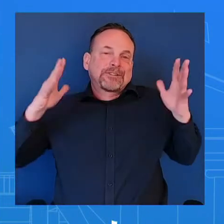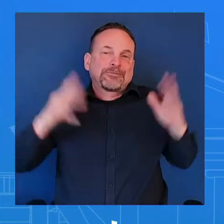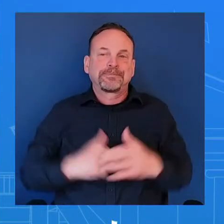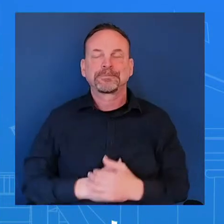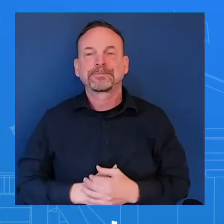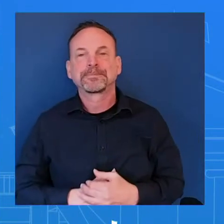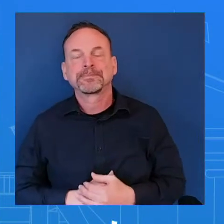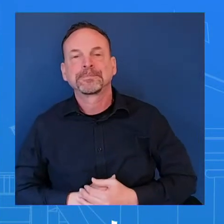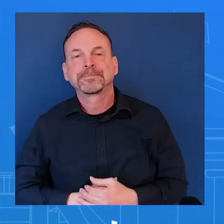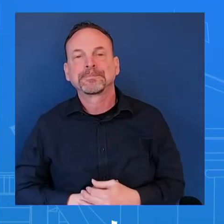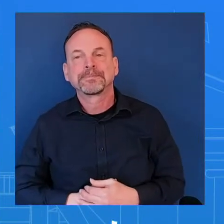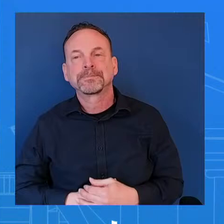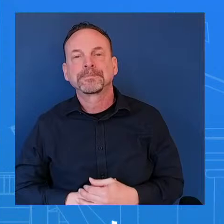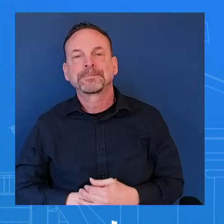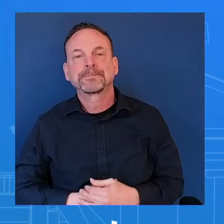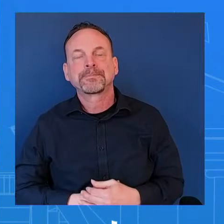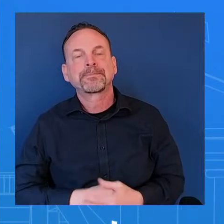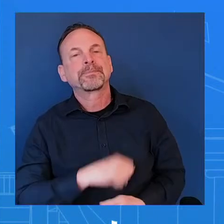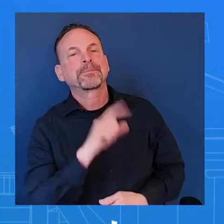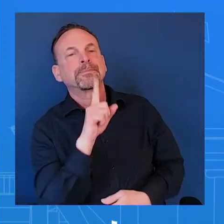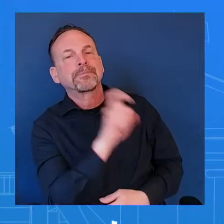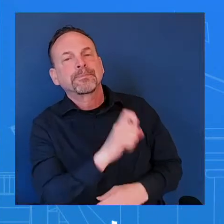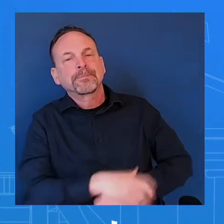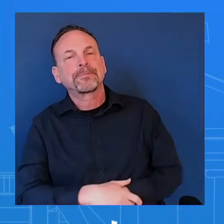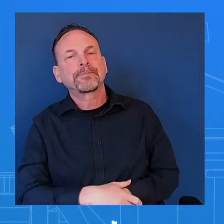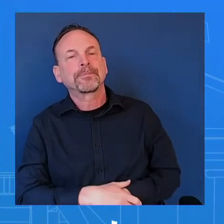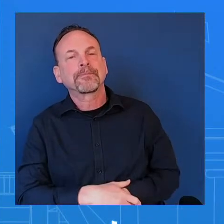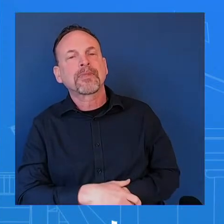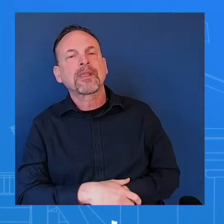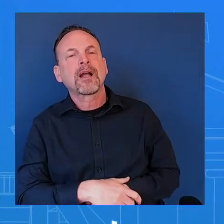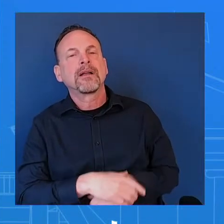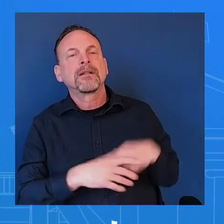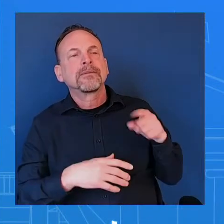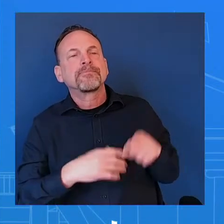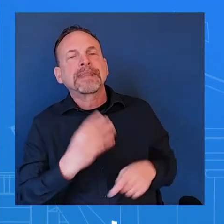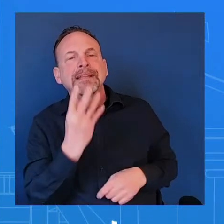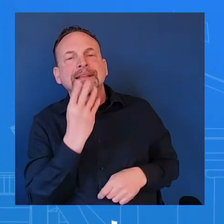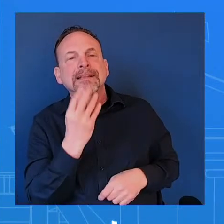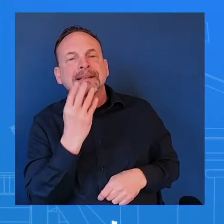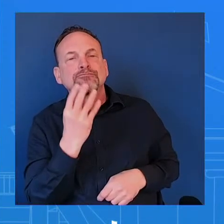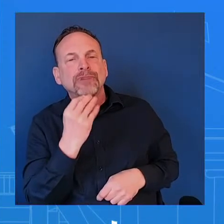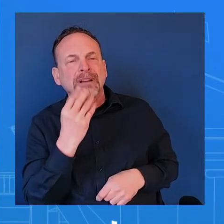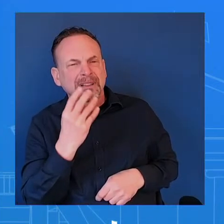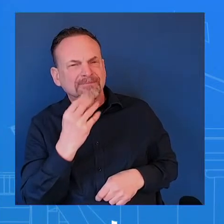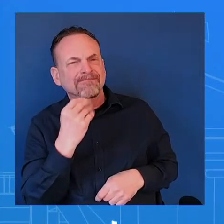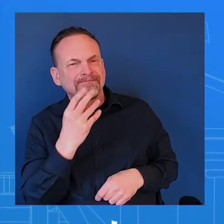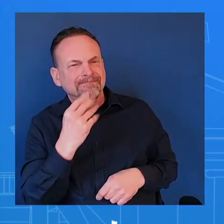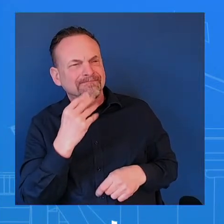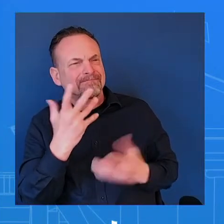that investigation into the strike that killed those World Central Kitchen aid workers? Ms. Jean-Pierre: Look, we -- you heard from the President last night.